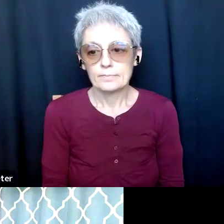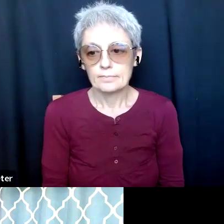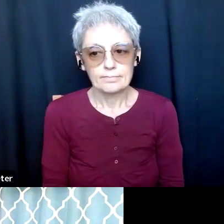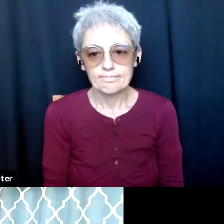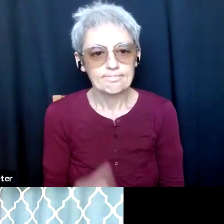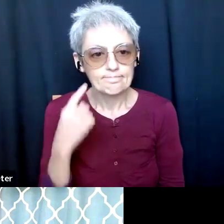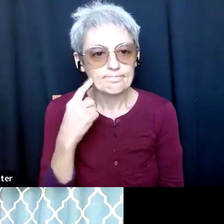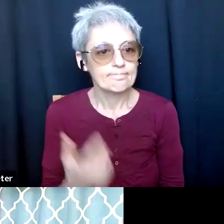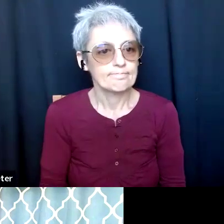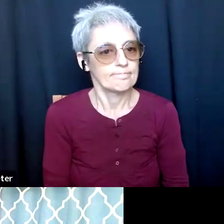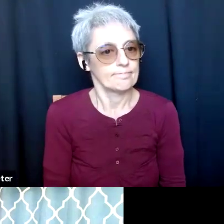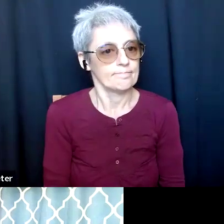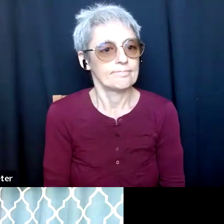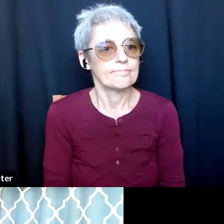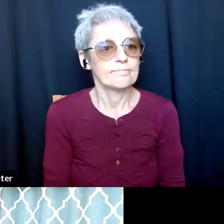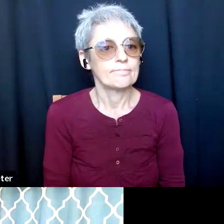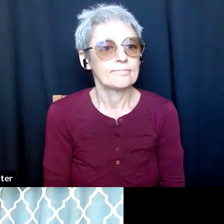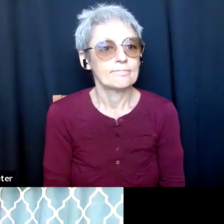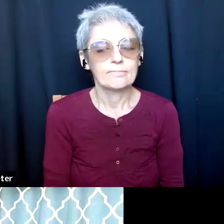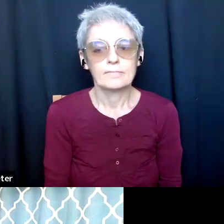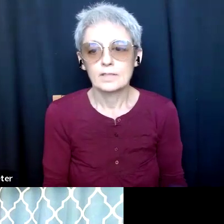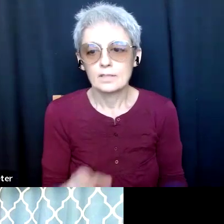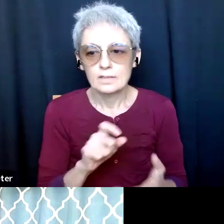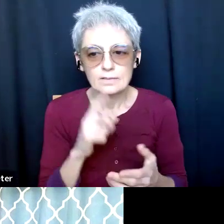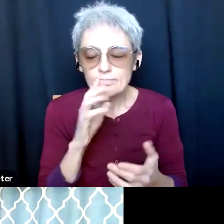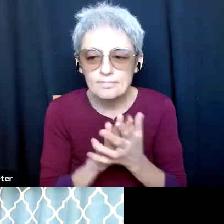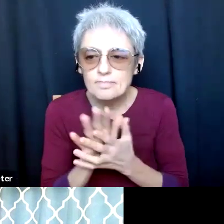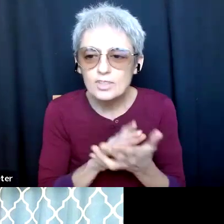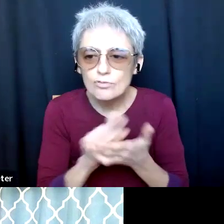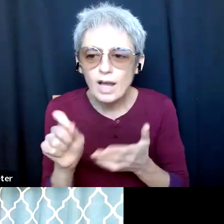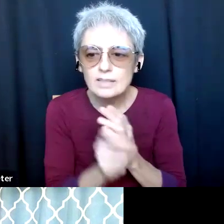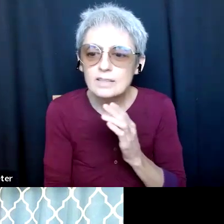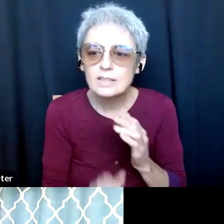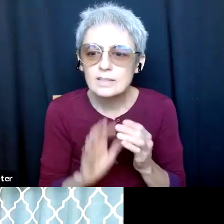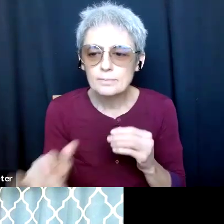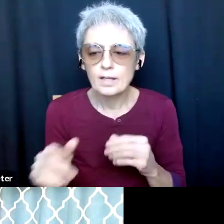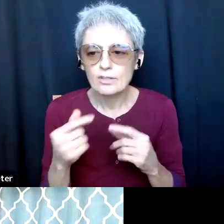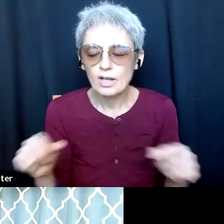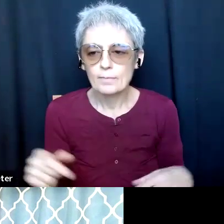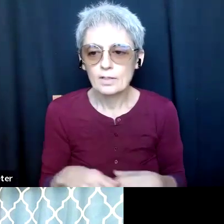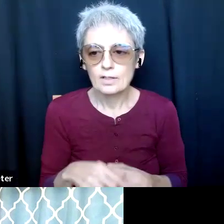Oh, no, one just came in again from Sari Kim and then someone else. So you're not done yet.